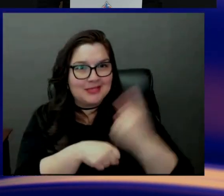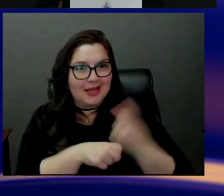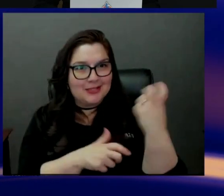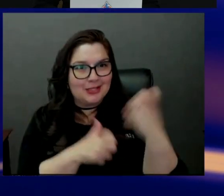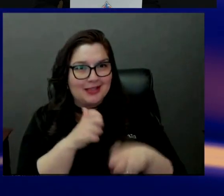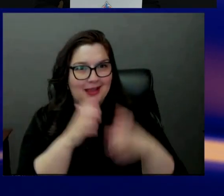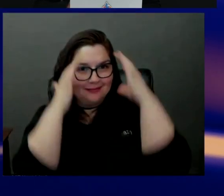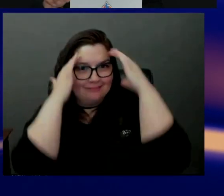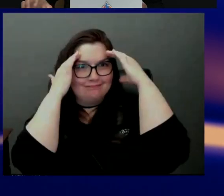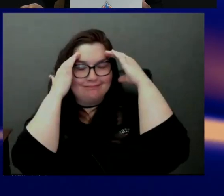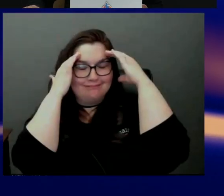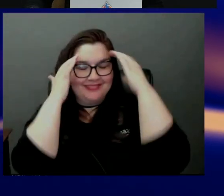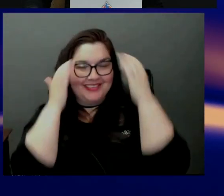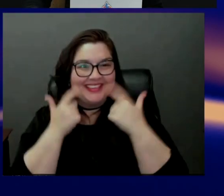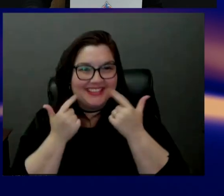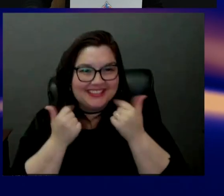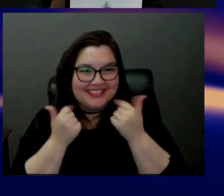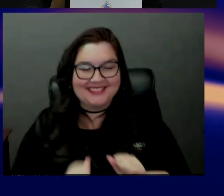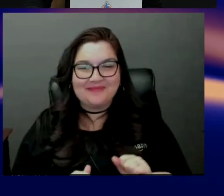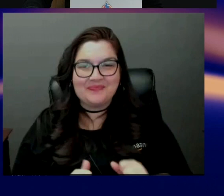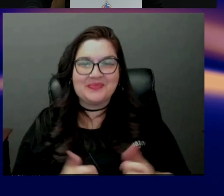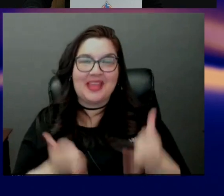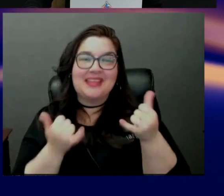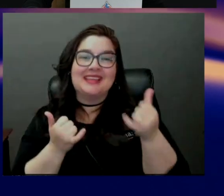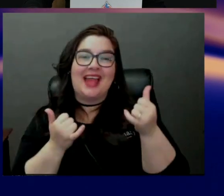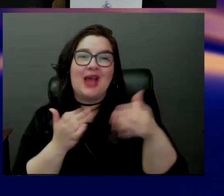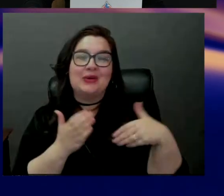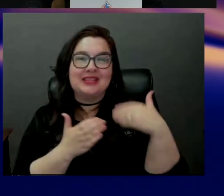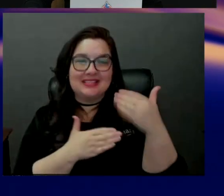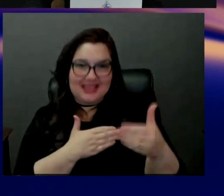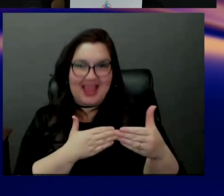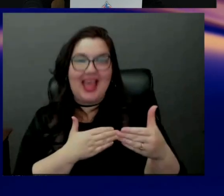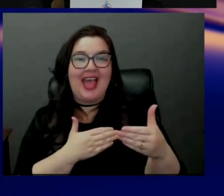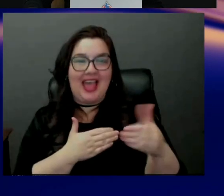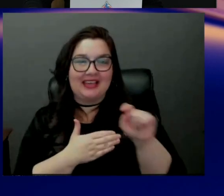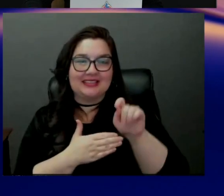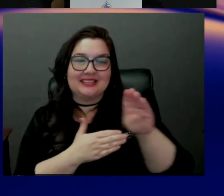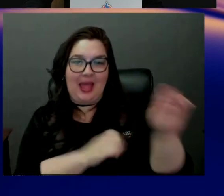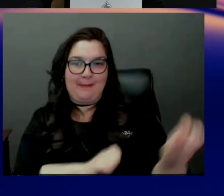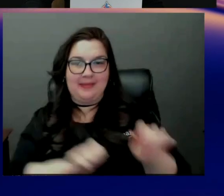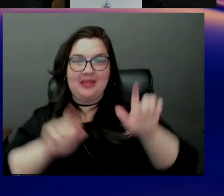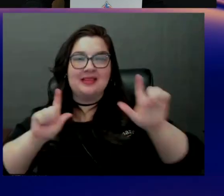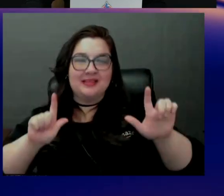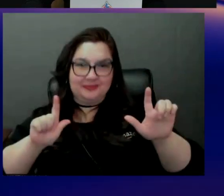Okay, now the next day or the next day tab we have over here is our live show.